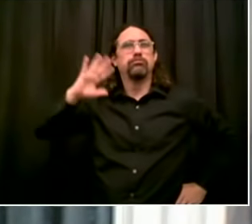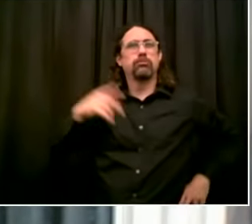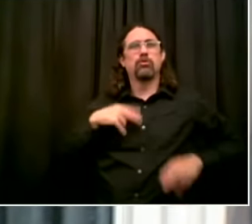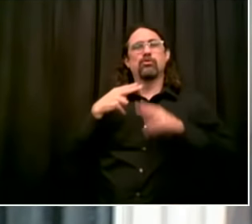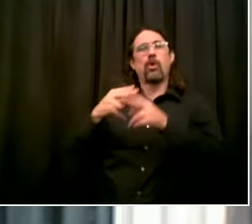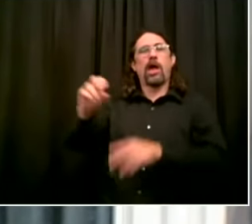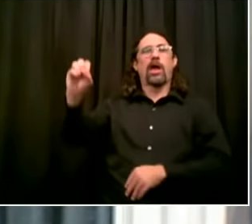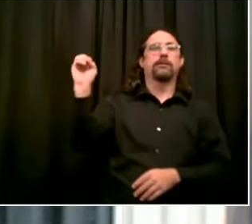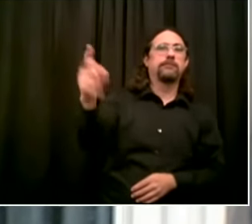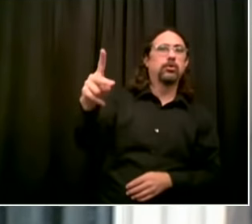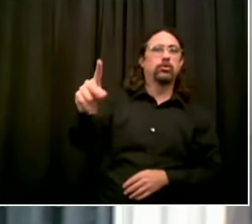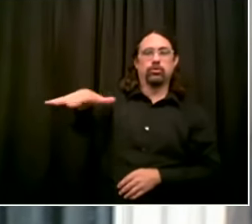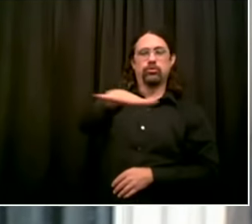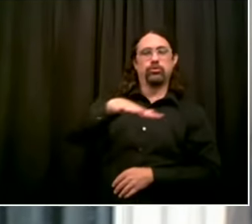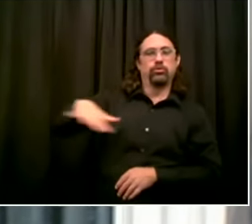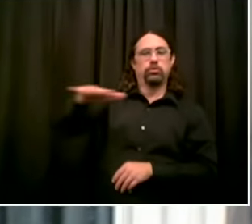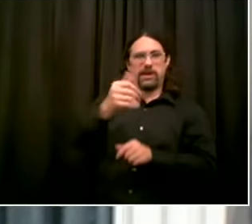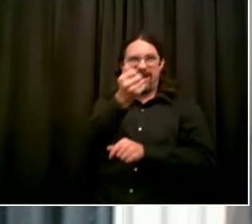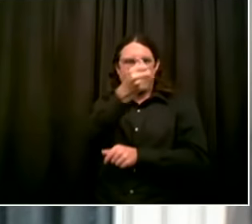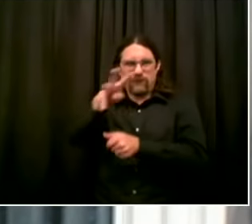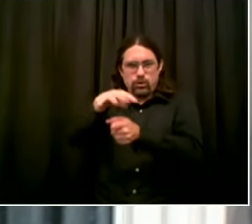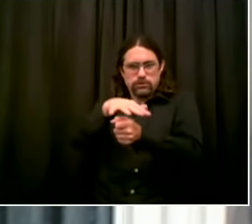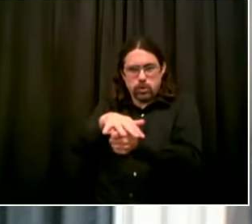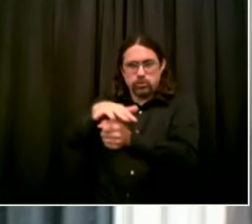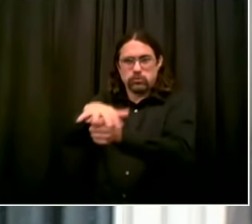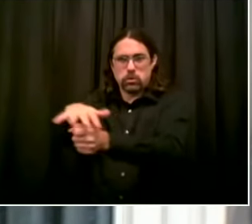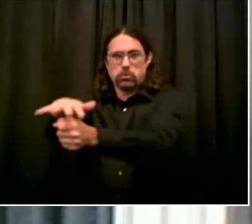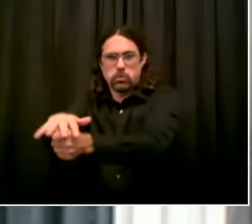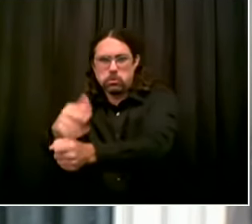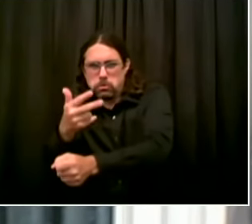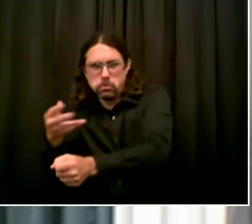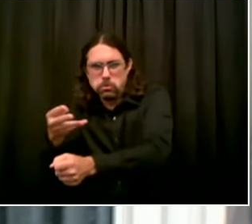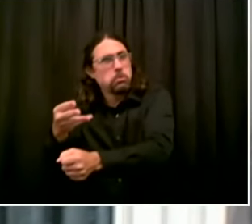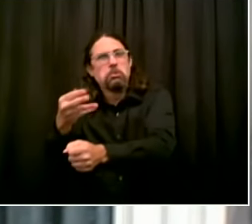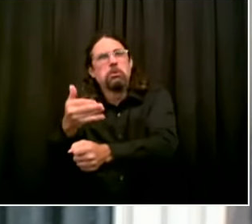US SPECIFICALLY WHICH HASIDIC AND ORTHODOX GROS UPIS THE CITY WORKING